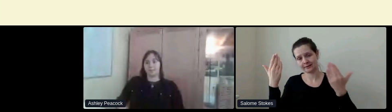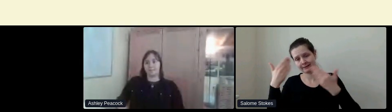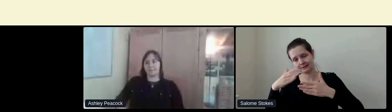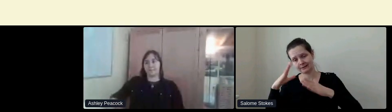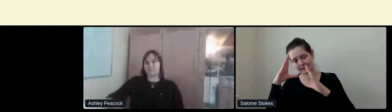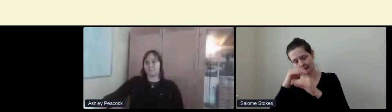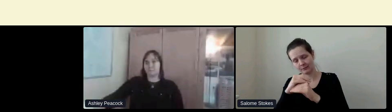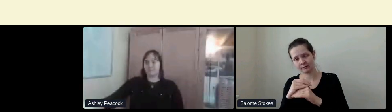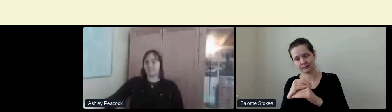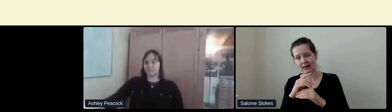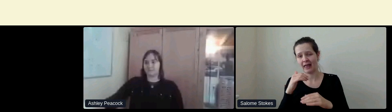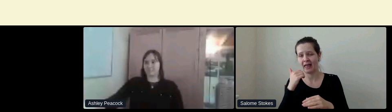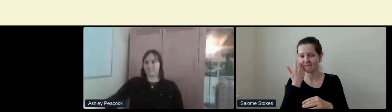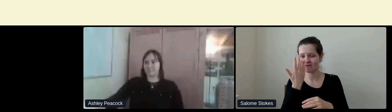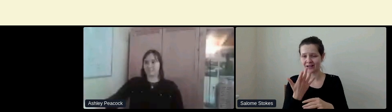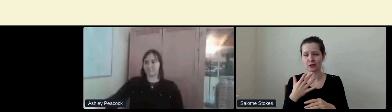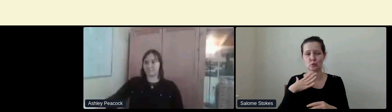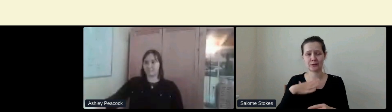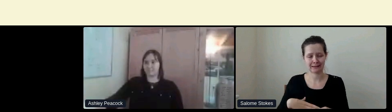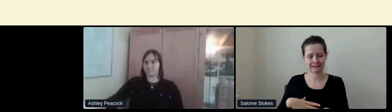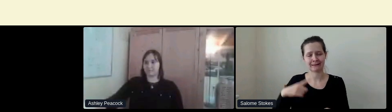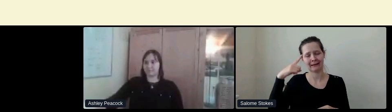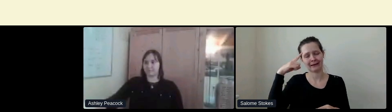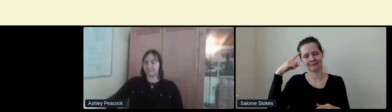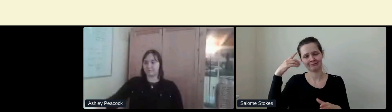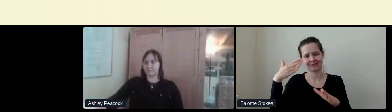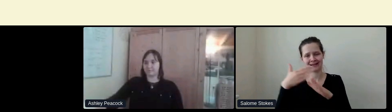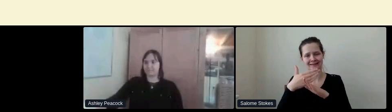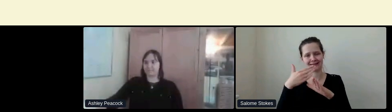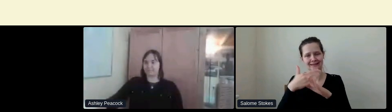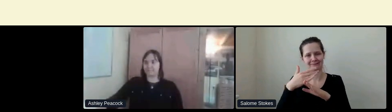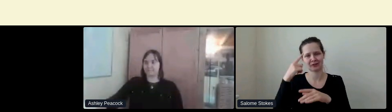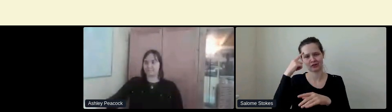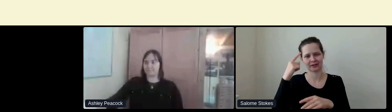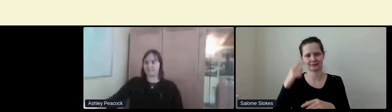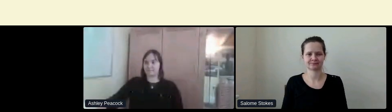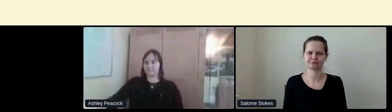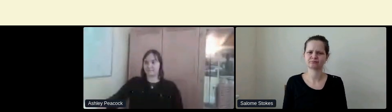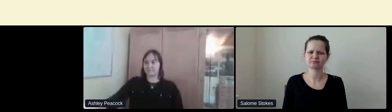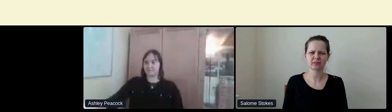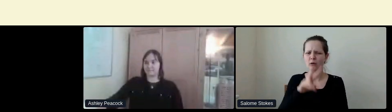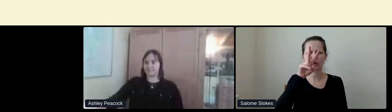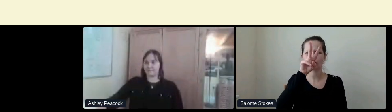I'll just kind of describe what's on the screen. I'm not going to read it verbatim but